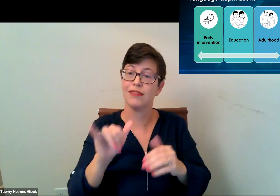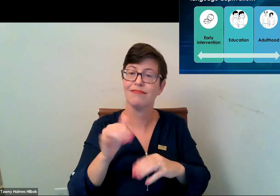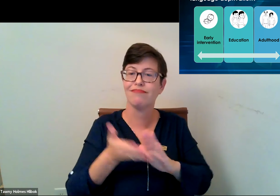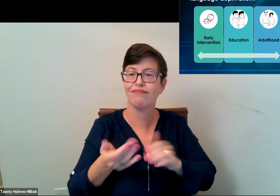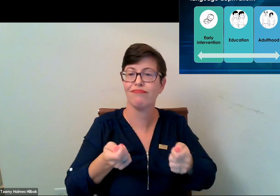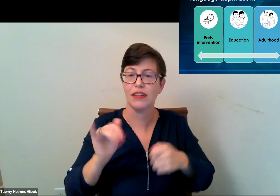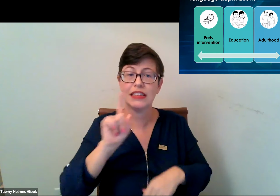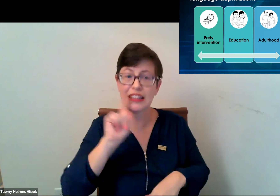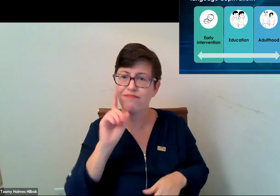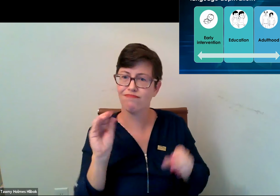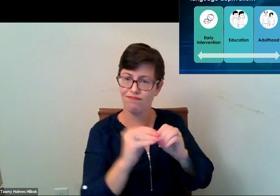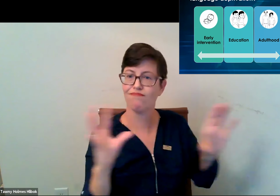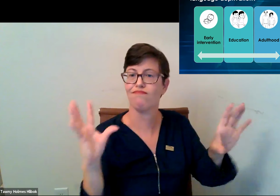And what's more we need state agencies